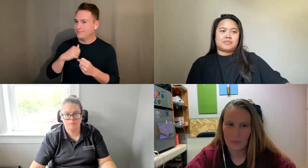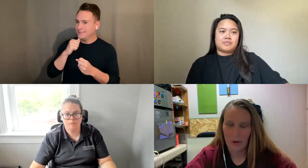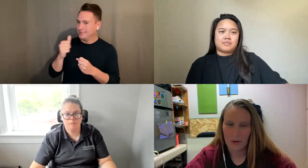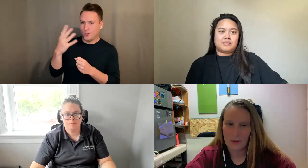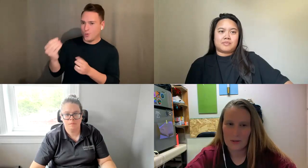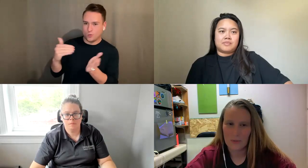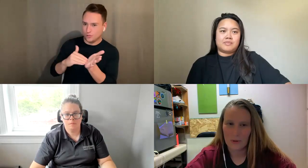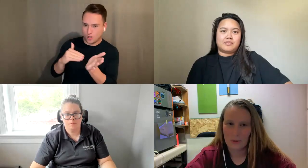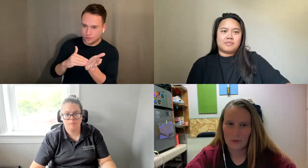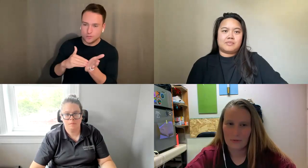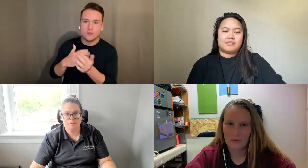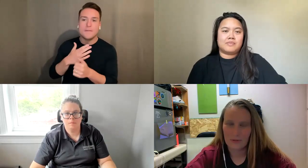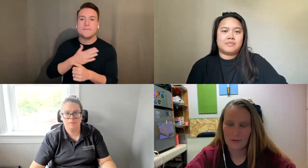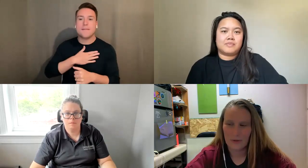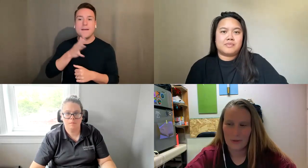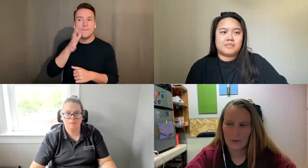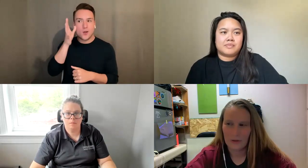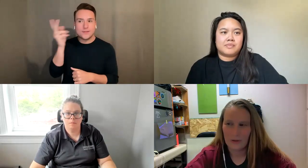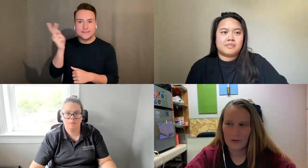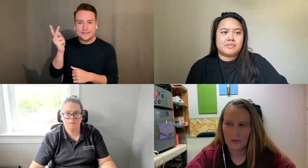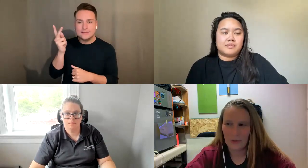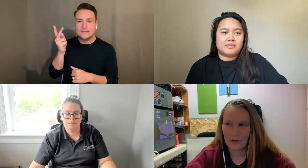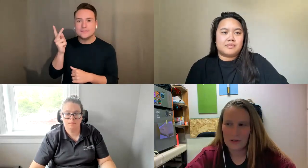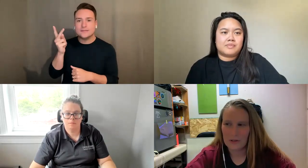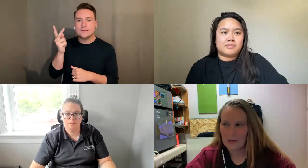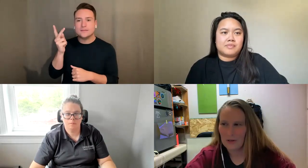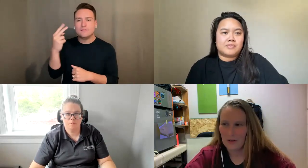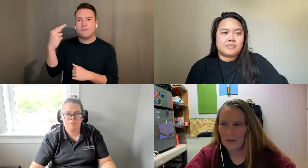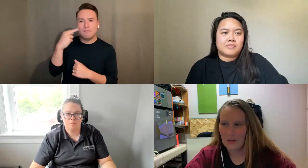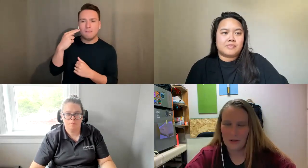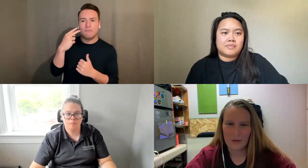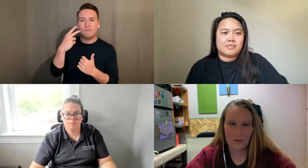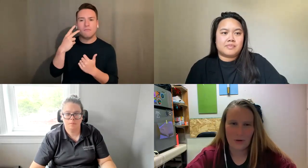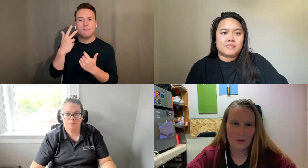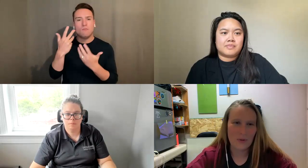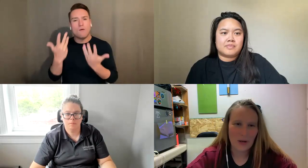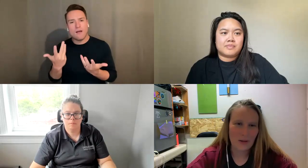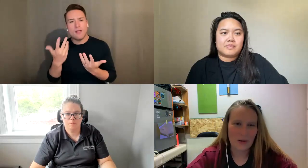And my parents were, you know, they were like, well, just, you know, if it goes away then